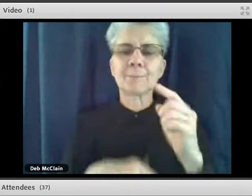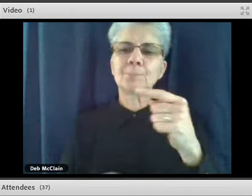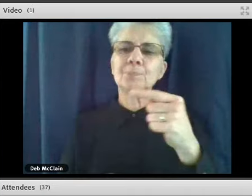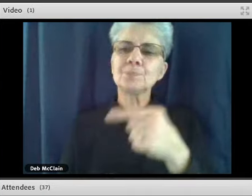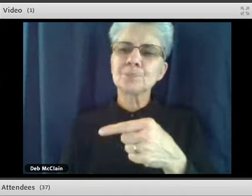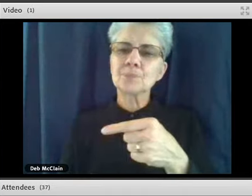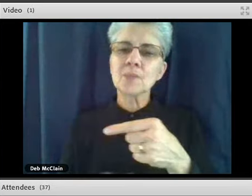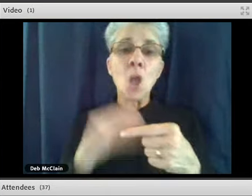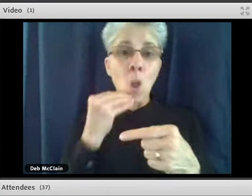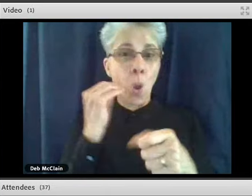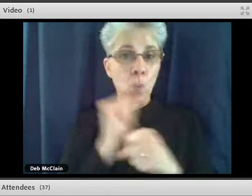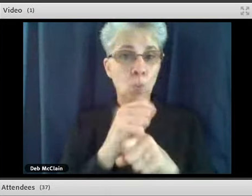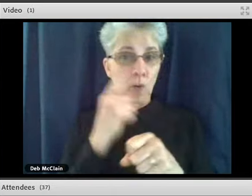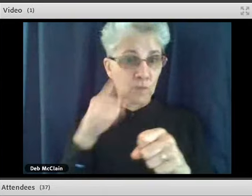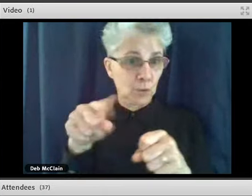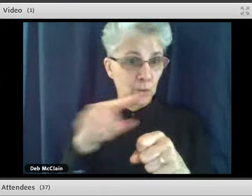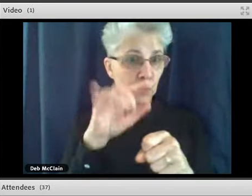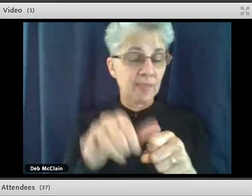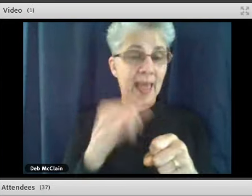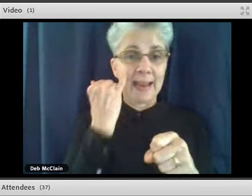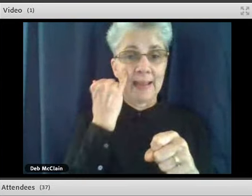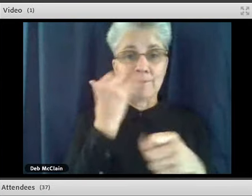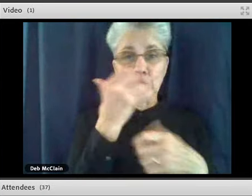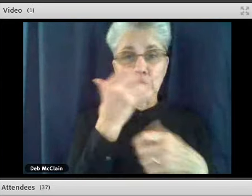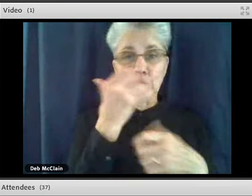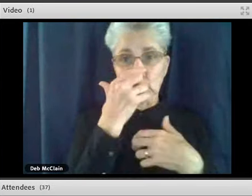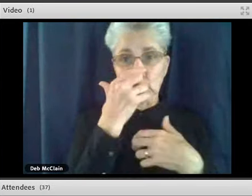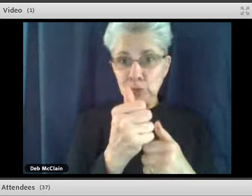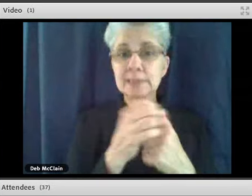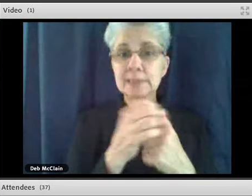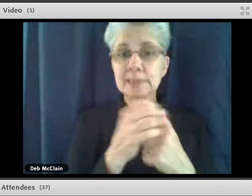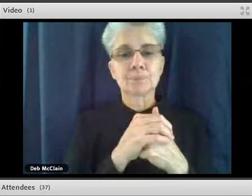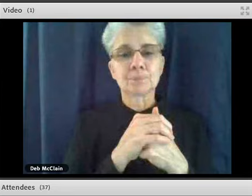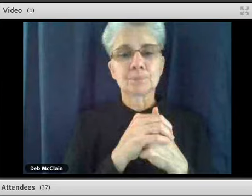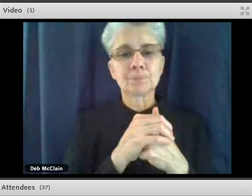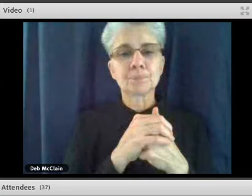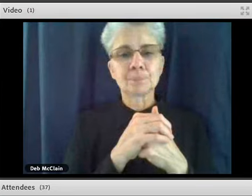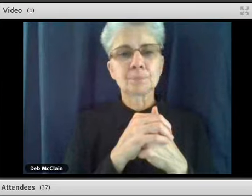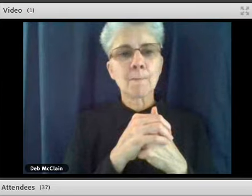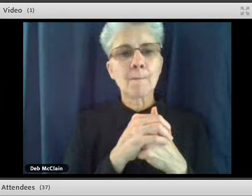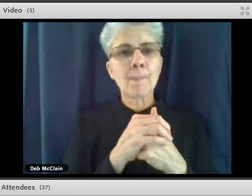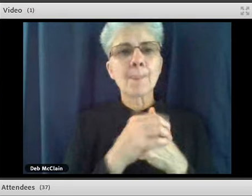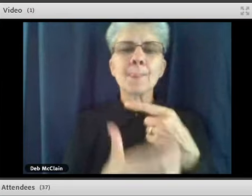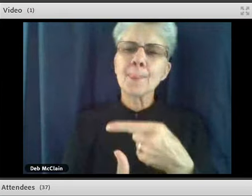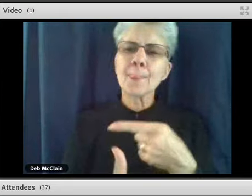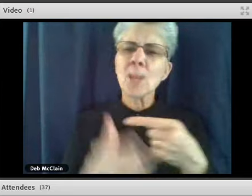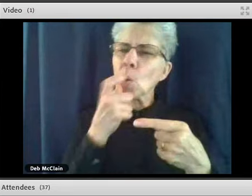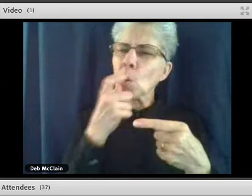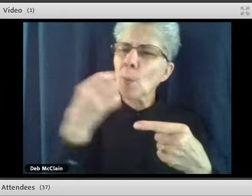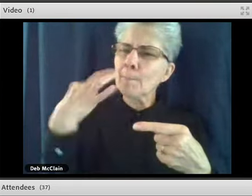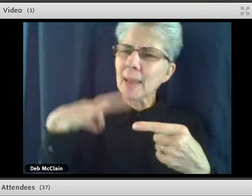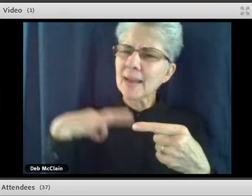Different things like that. So, that's a homework activity for you, if you're interested.